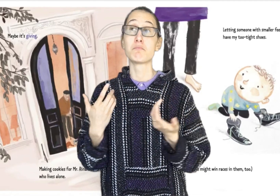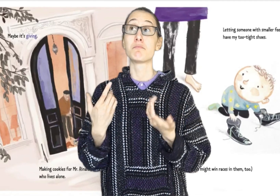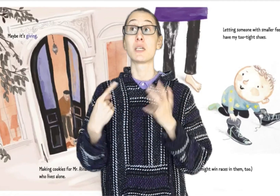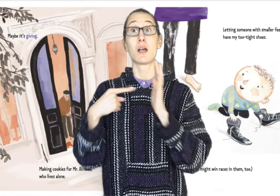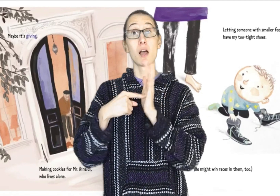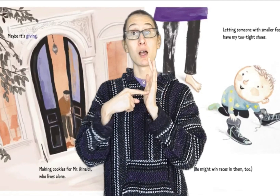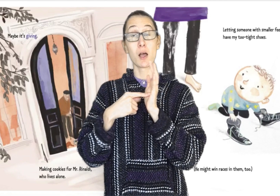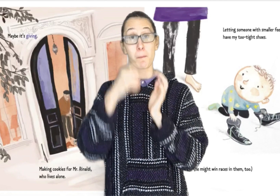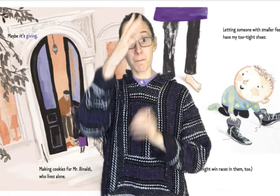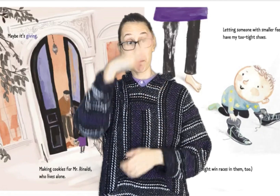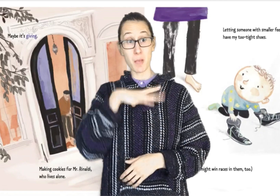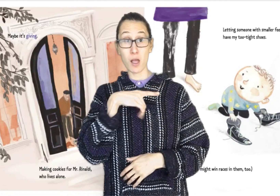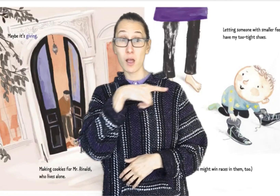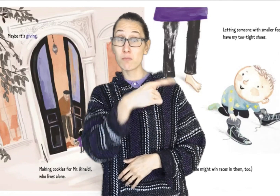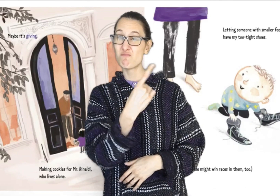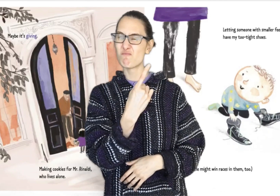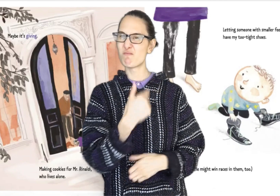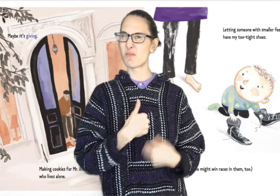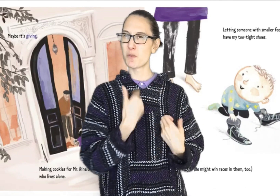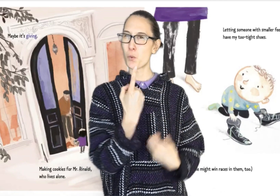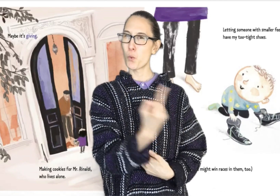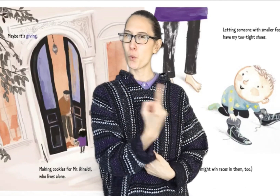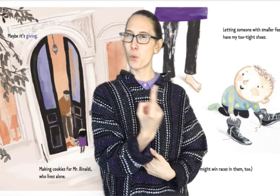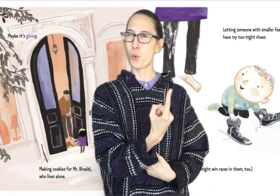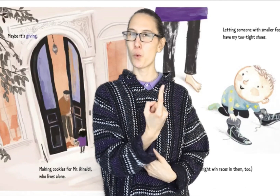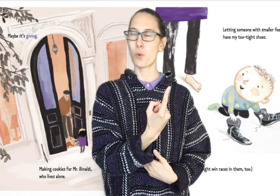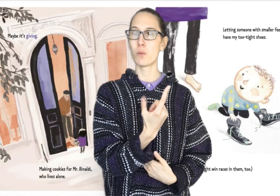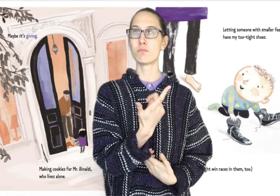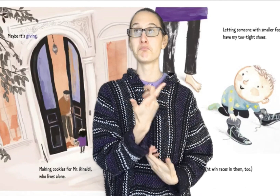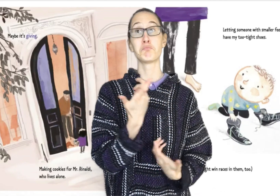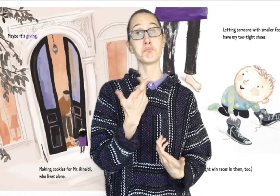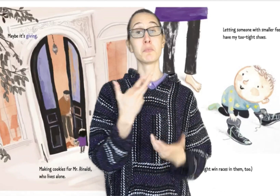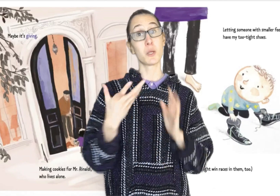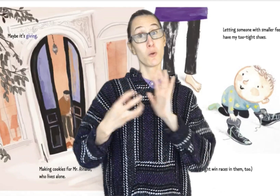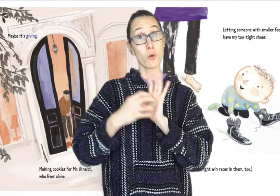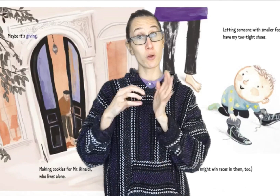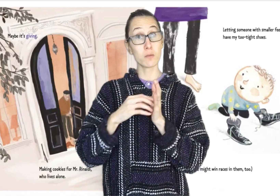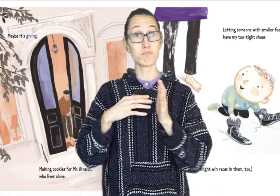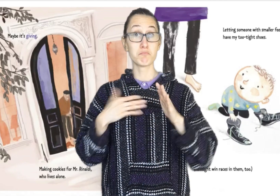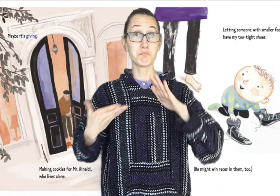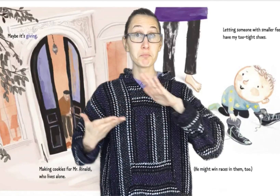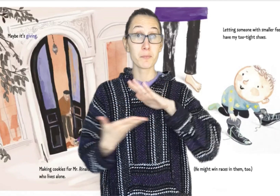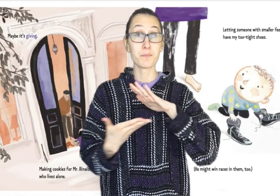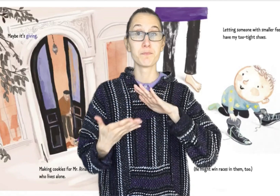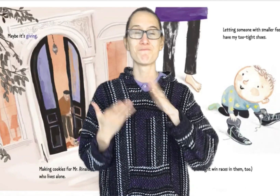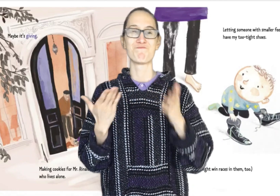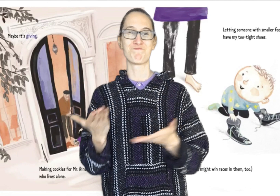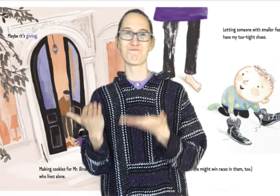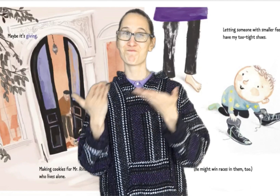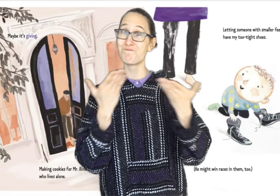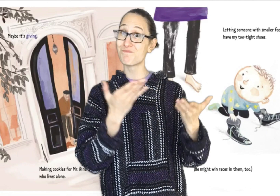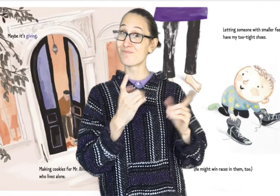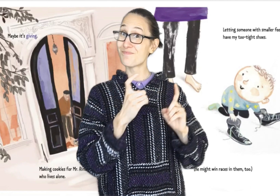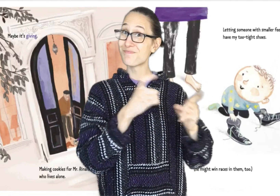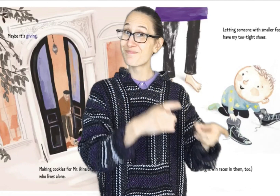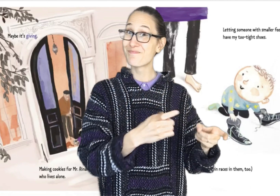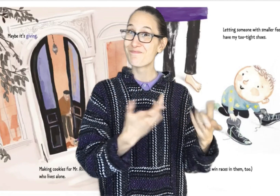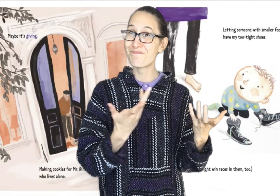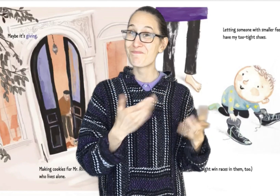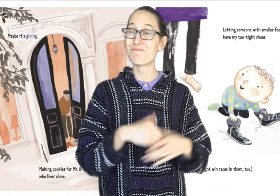Making cookies for Mr. Rinaldi, who lives alone